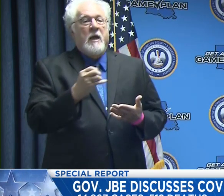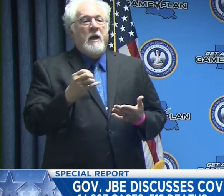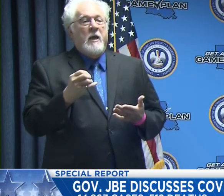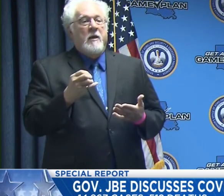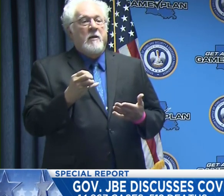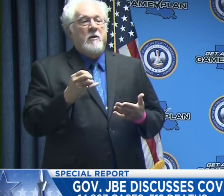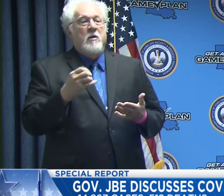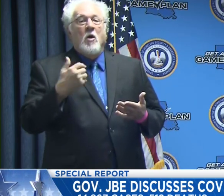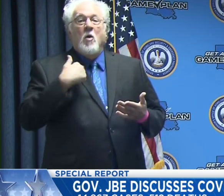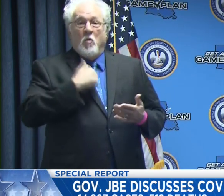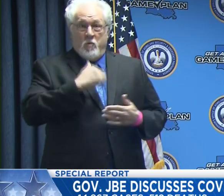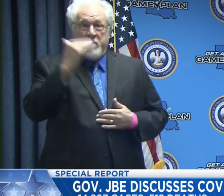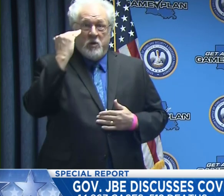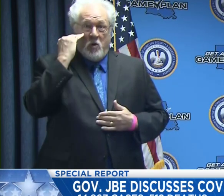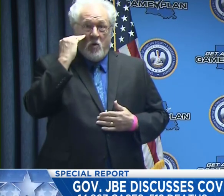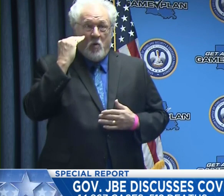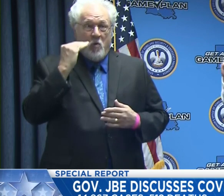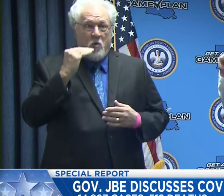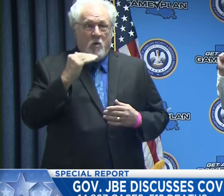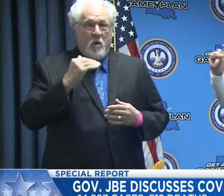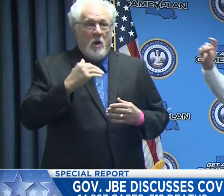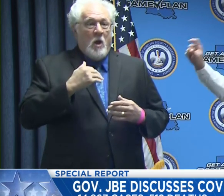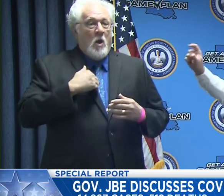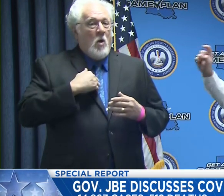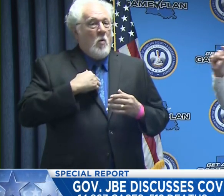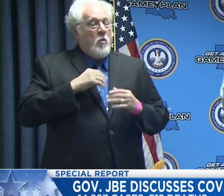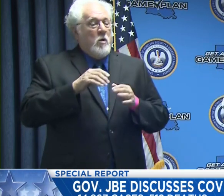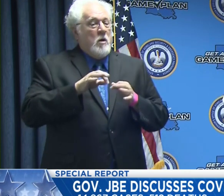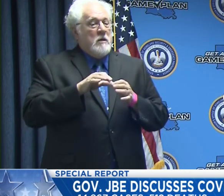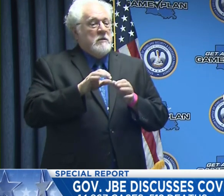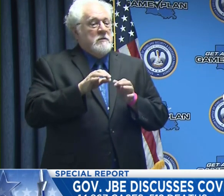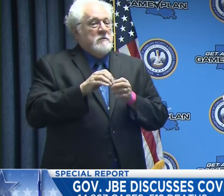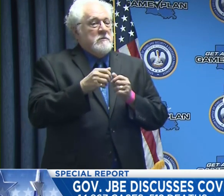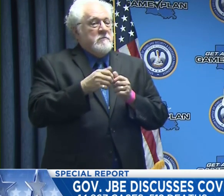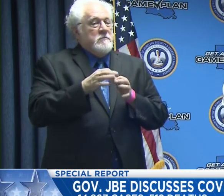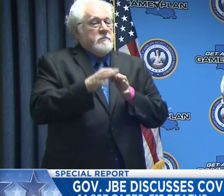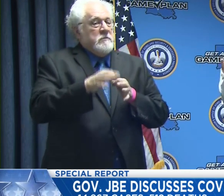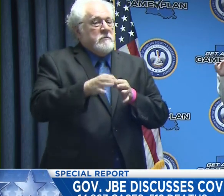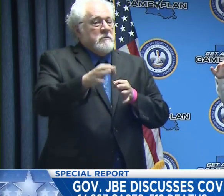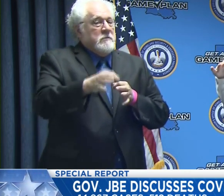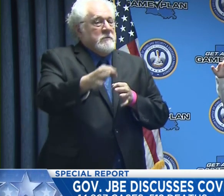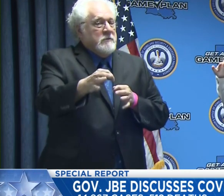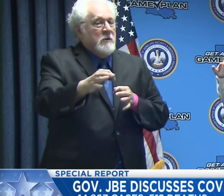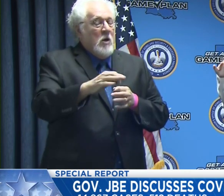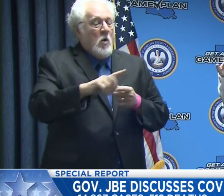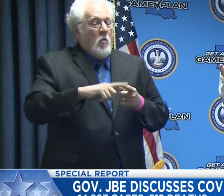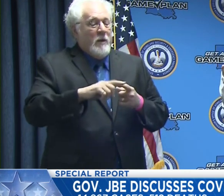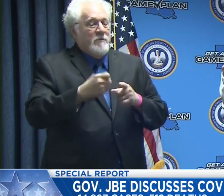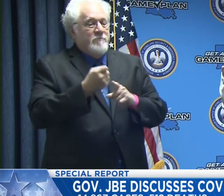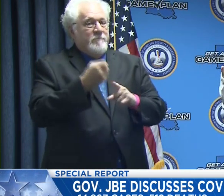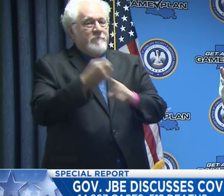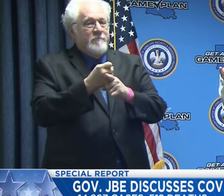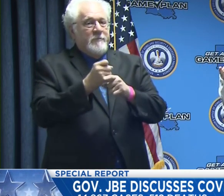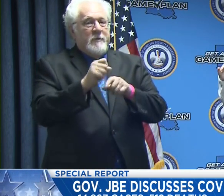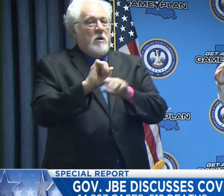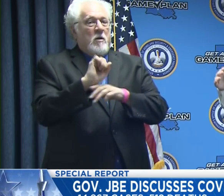HOSPITAL, WE HAVE AN ADDITIONAL 753 VENTILATORS WE'VE BEEN ABLE TO ACQUIRE OVER THE PAST FEW